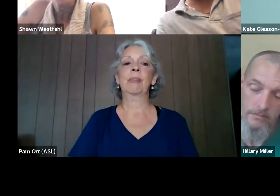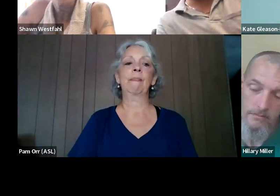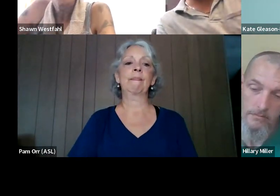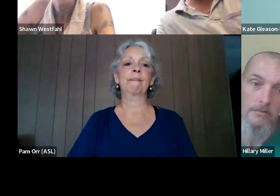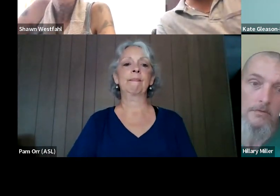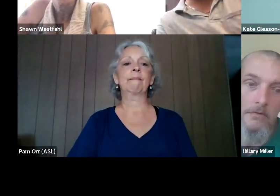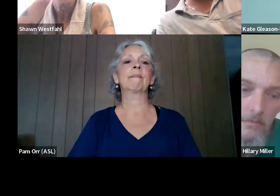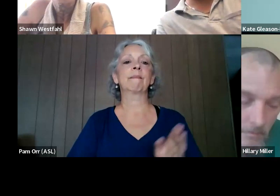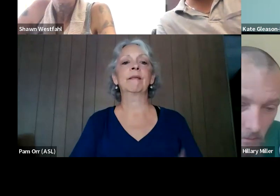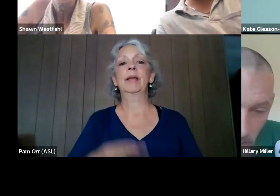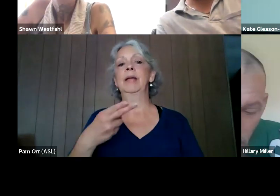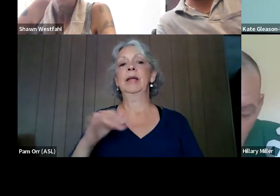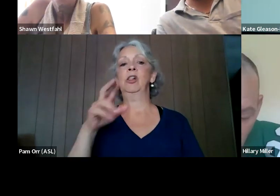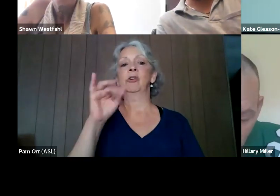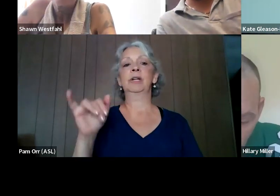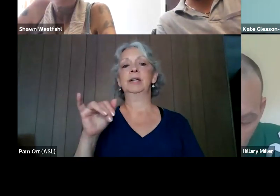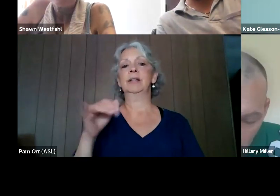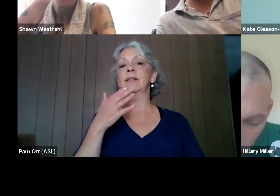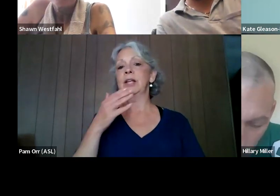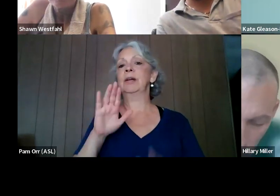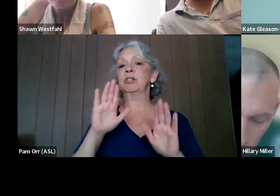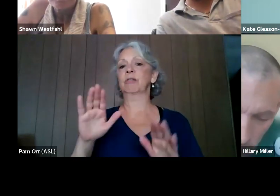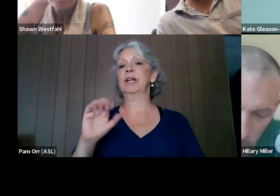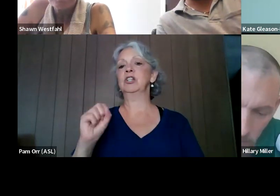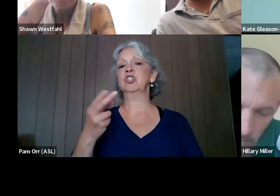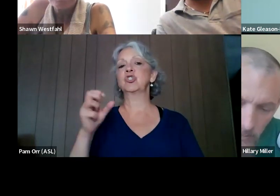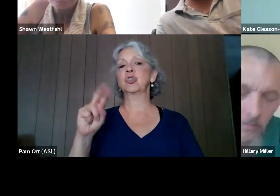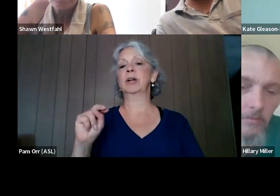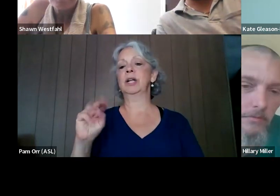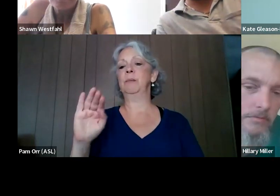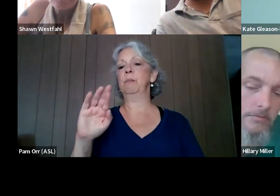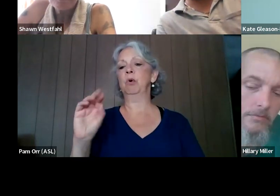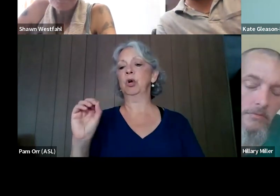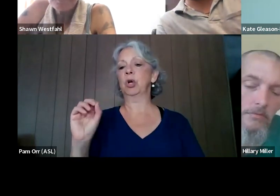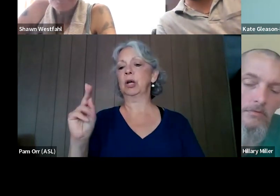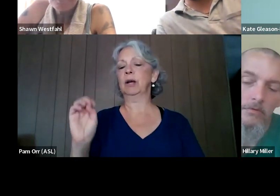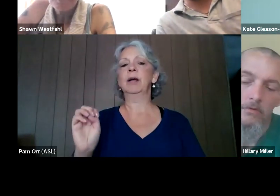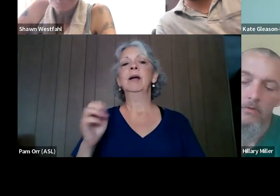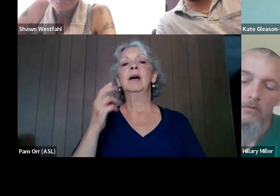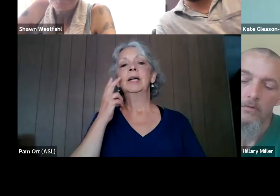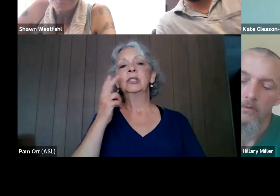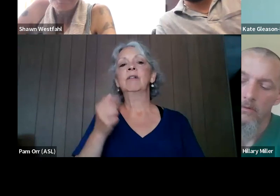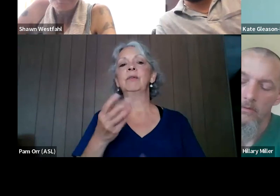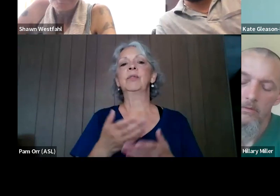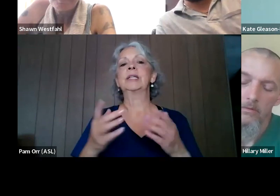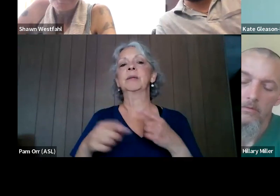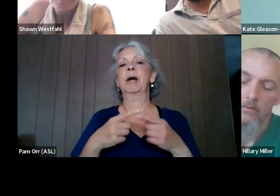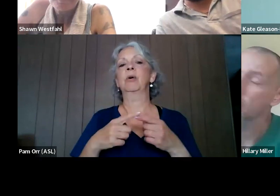Yeah, that was really great Shawn and Brooke, and I also just wanted to add, I saw a few things in the Q&A about kind of when the,